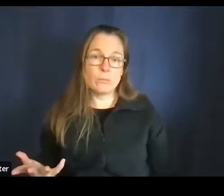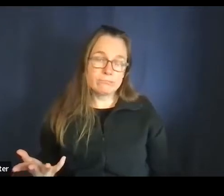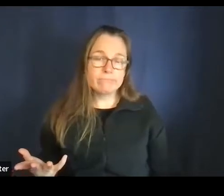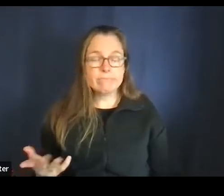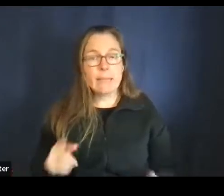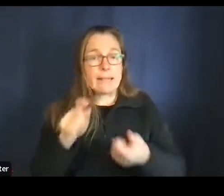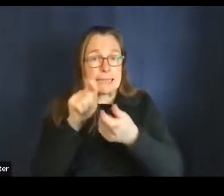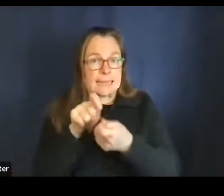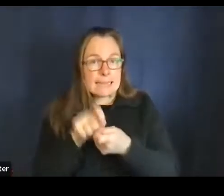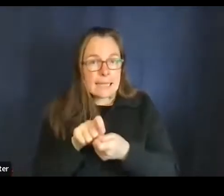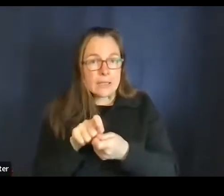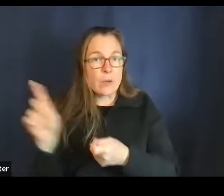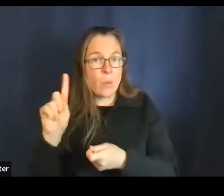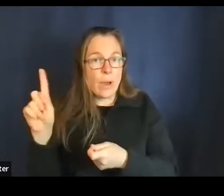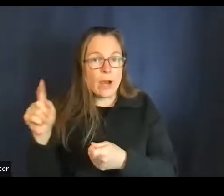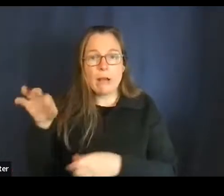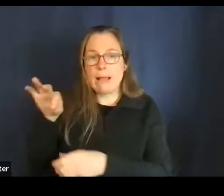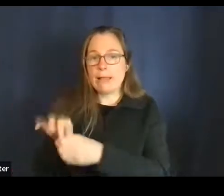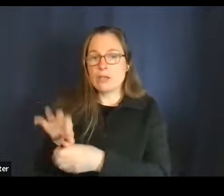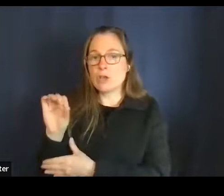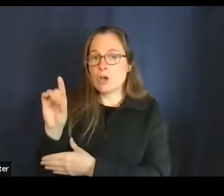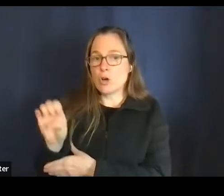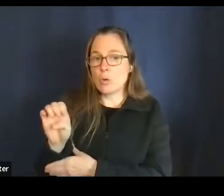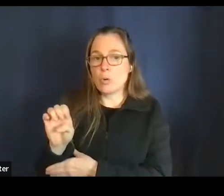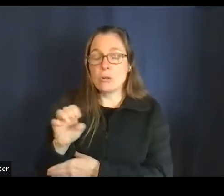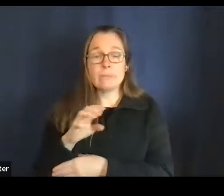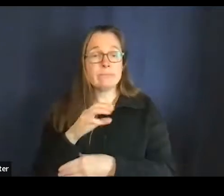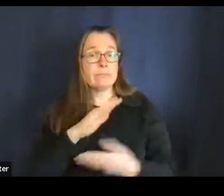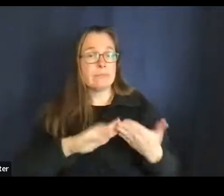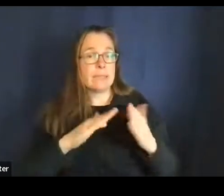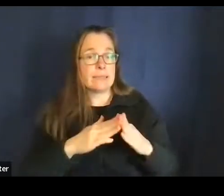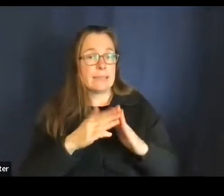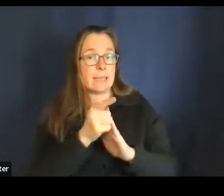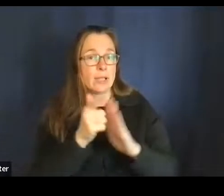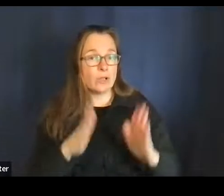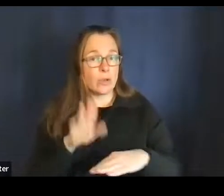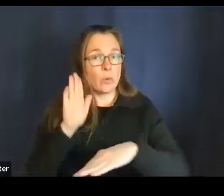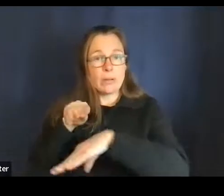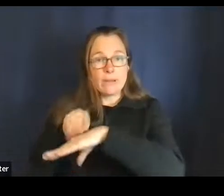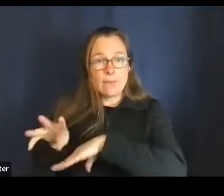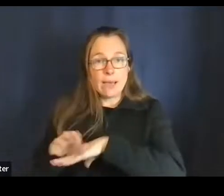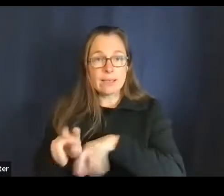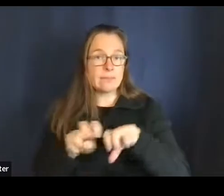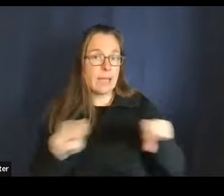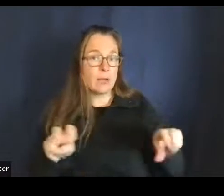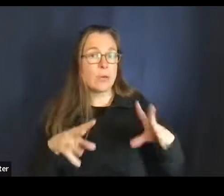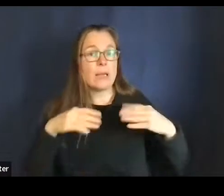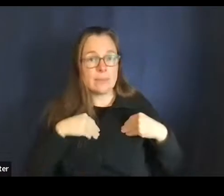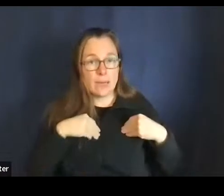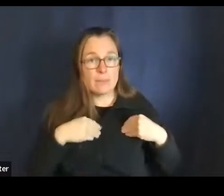be, first of all, advised by city attorney, but adopted by council, because it will be adopted as law for the city.